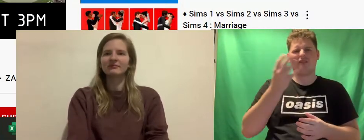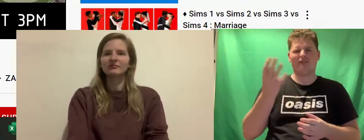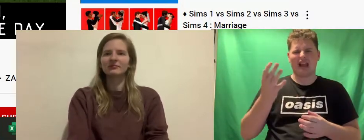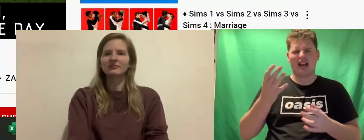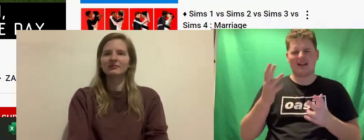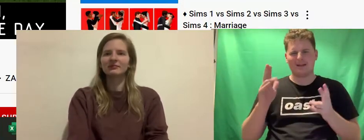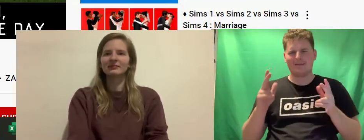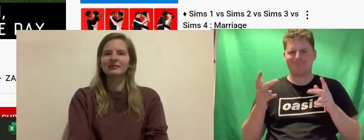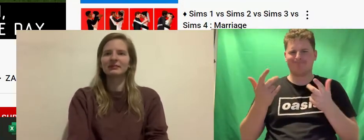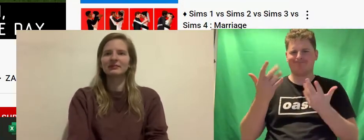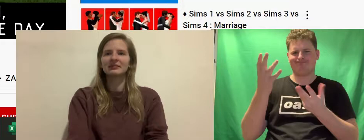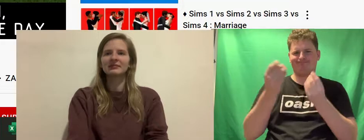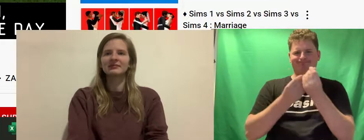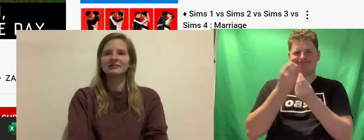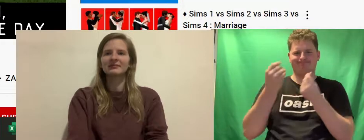A: a Sims 4 - hmmmm I don't know what to say